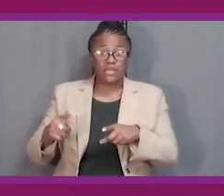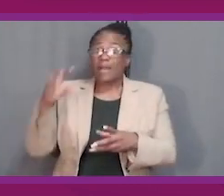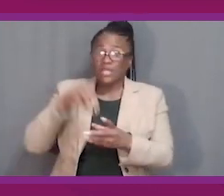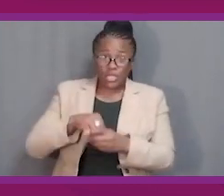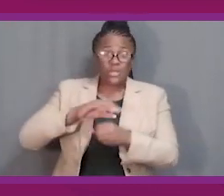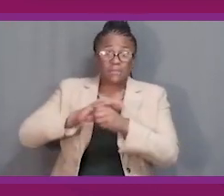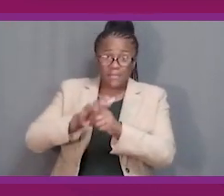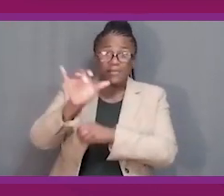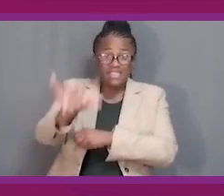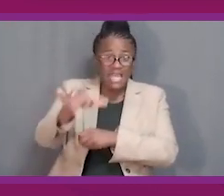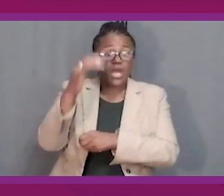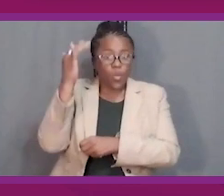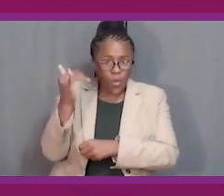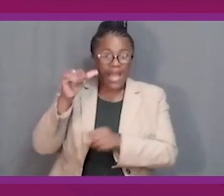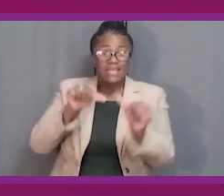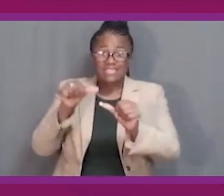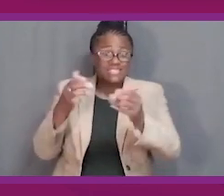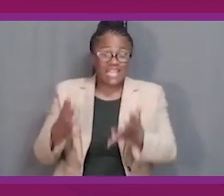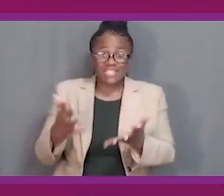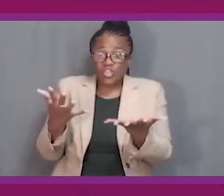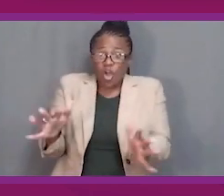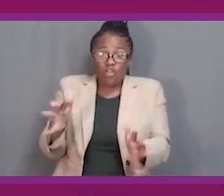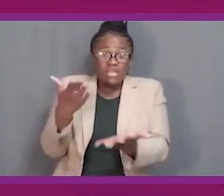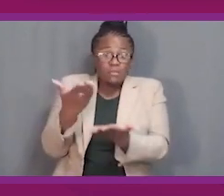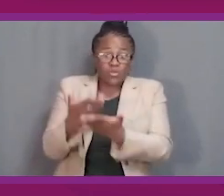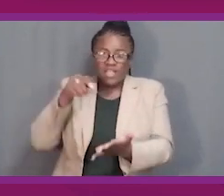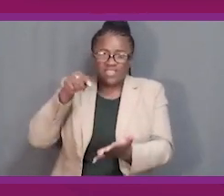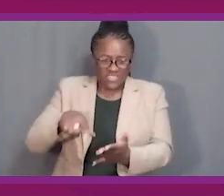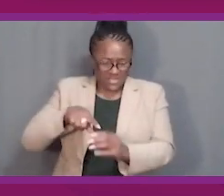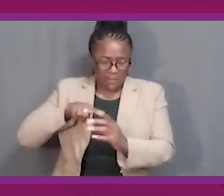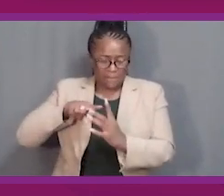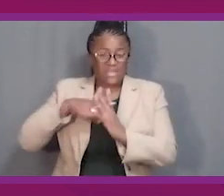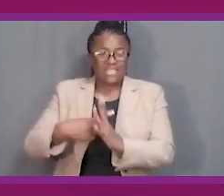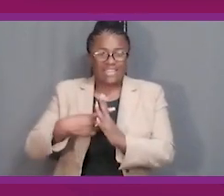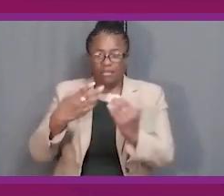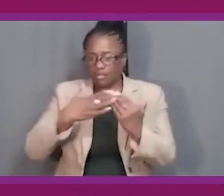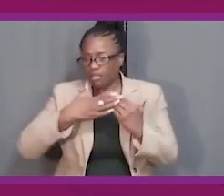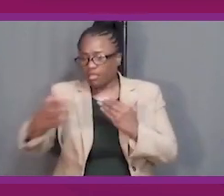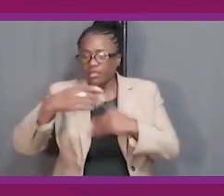an era of pandemics that we could see over and over again. And COVID is just the beginning,